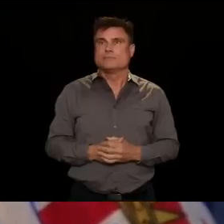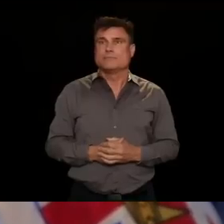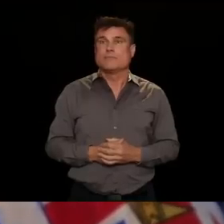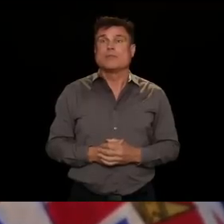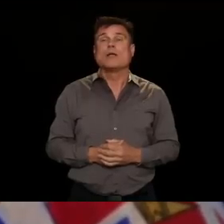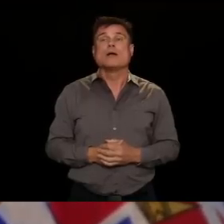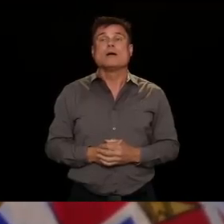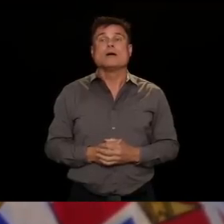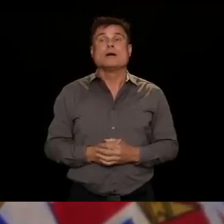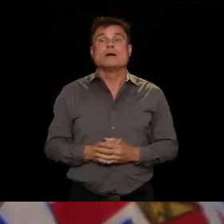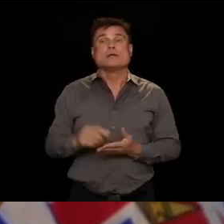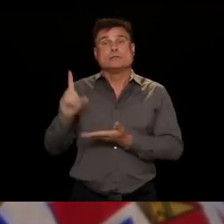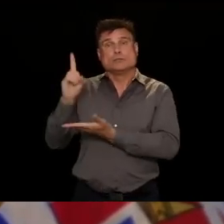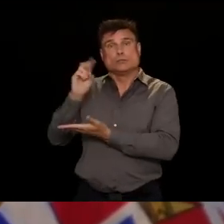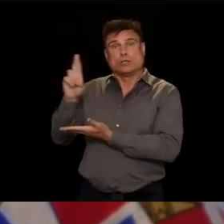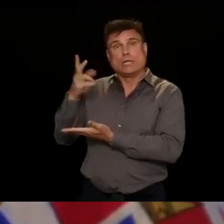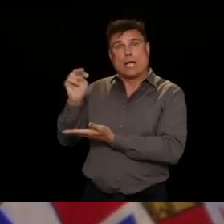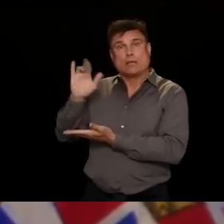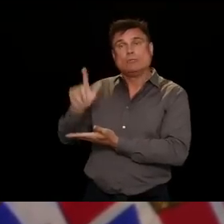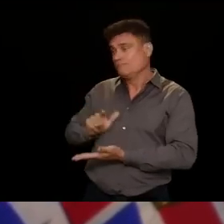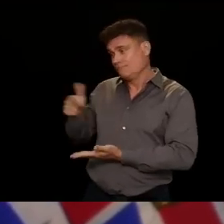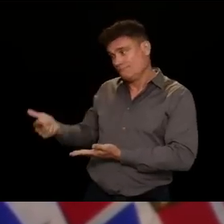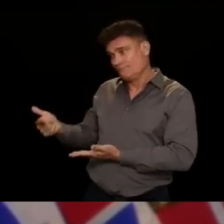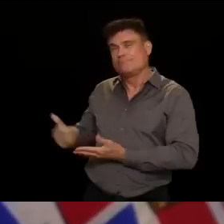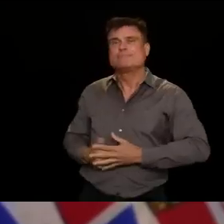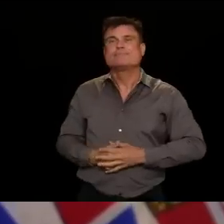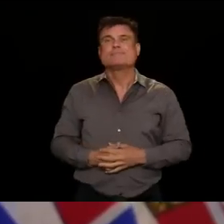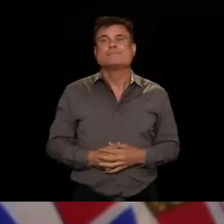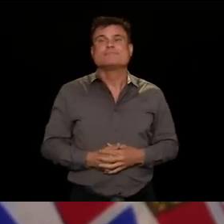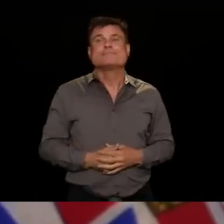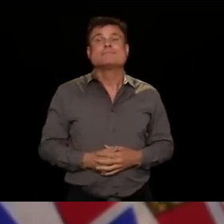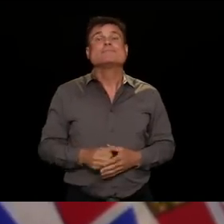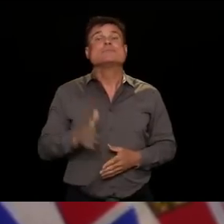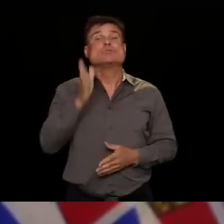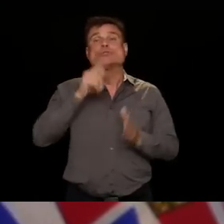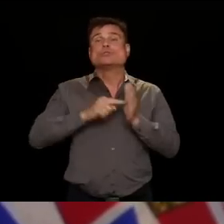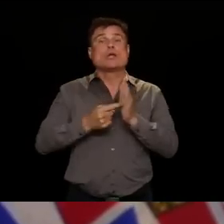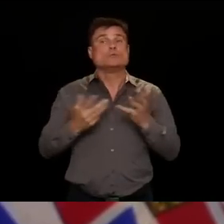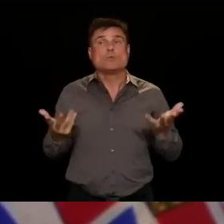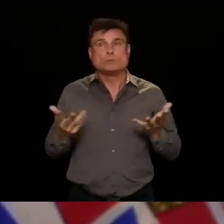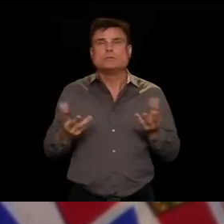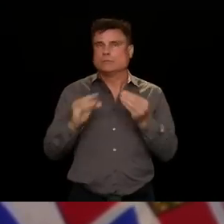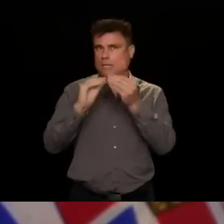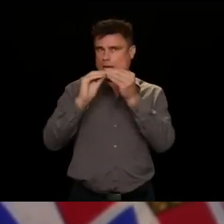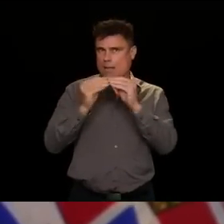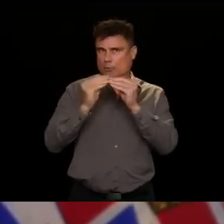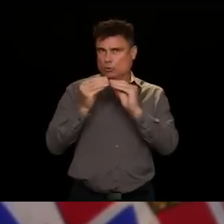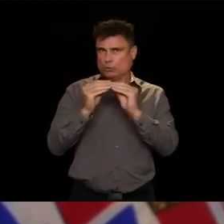we will start with presenting the numbers and then go through some of the updates of the modelling and the epidemiology